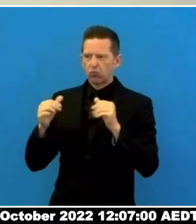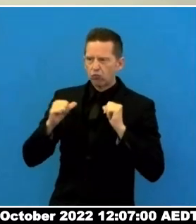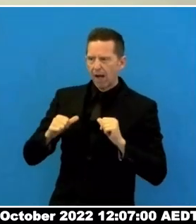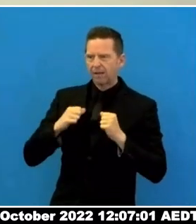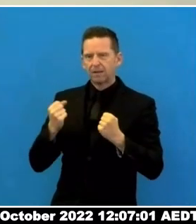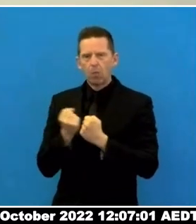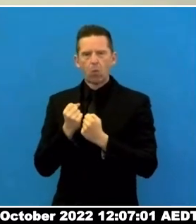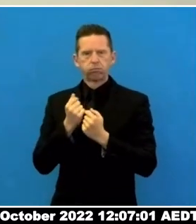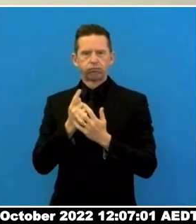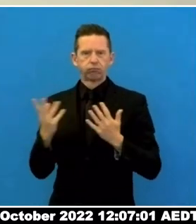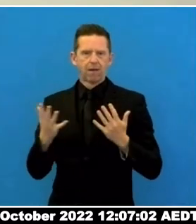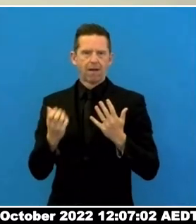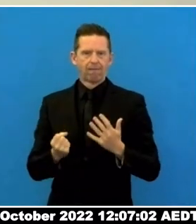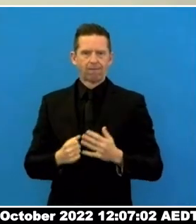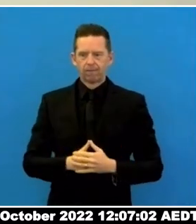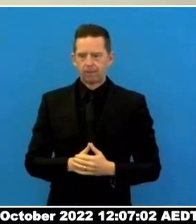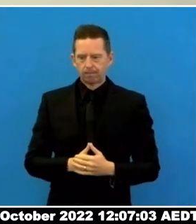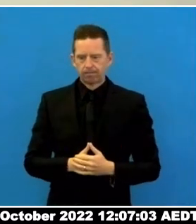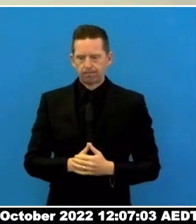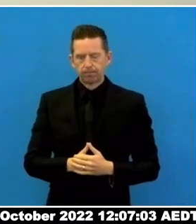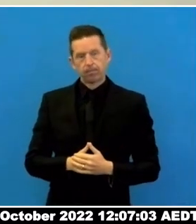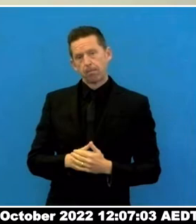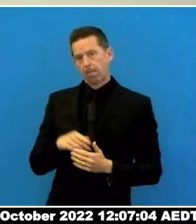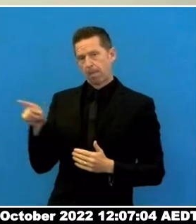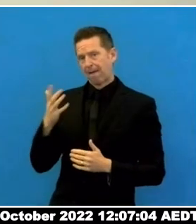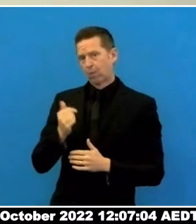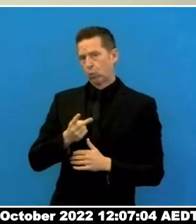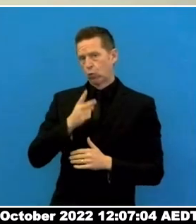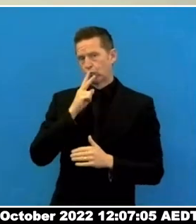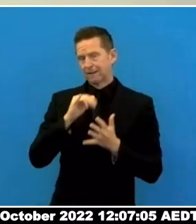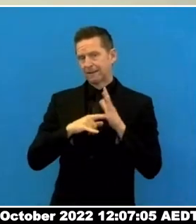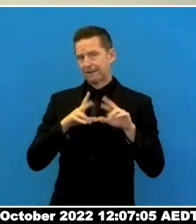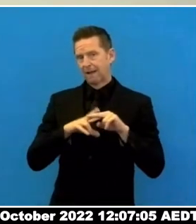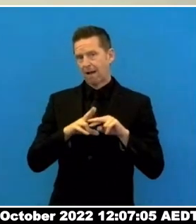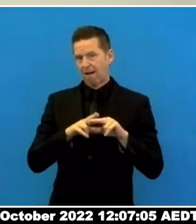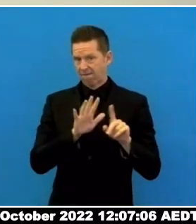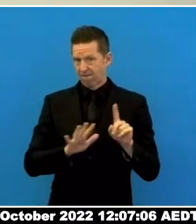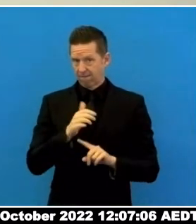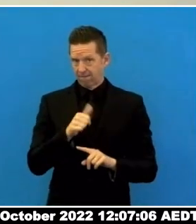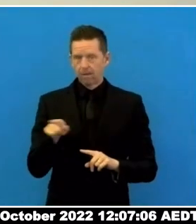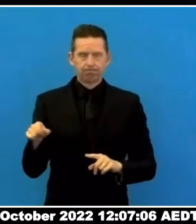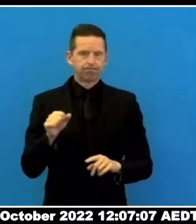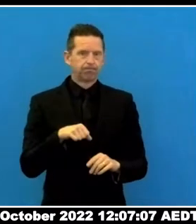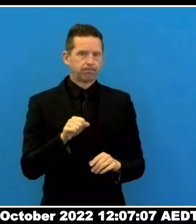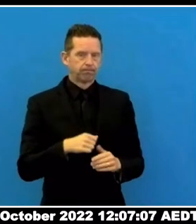So you have about 200 staff; is that right? Yes, over 200 staff. And I just want to ask you about the five locations